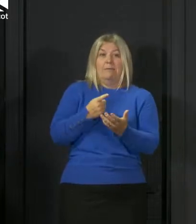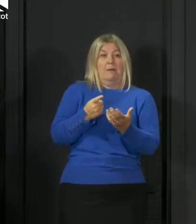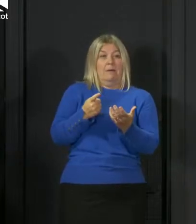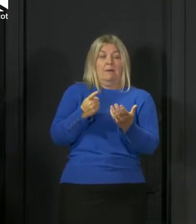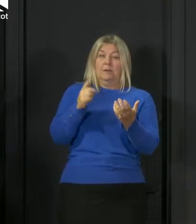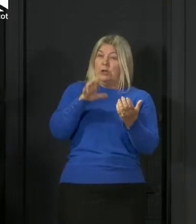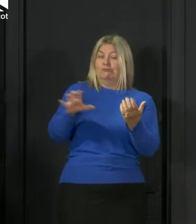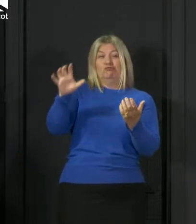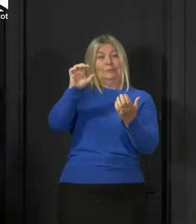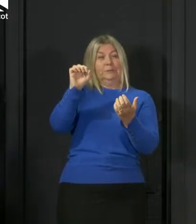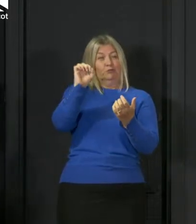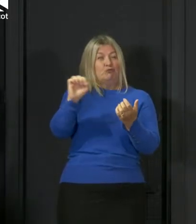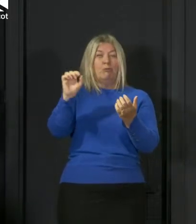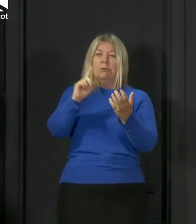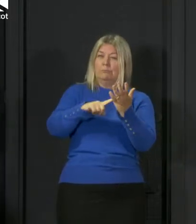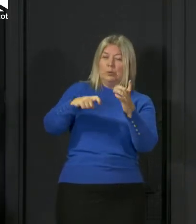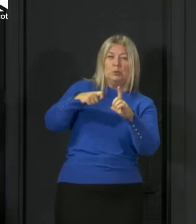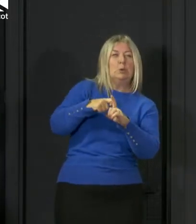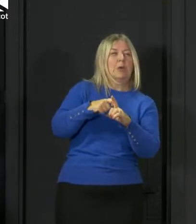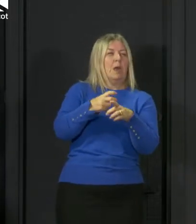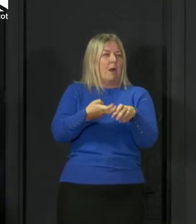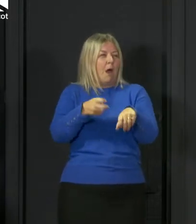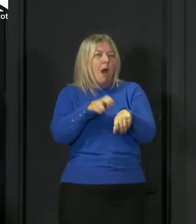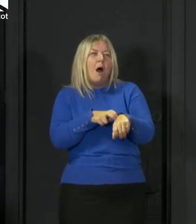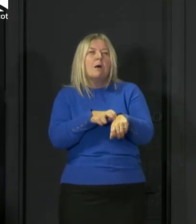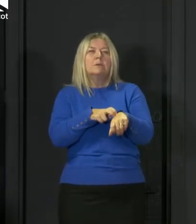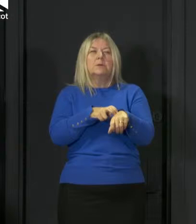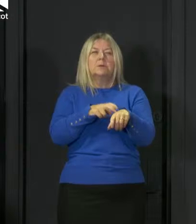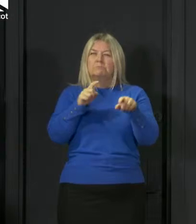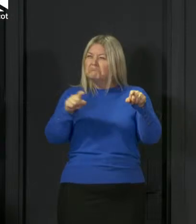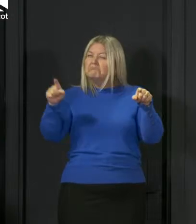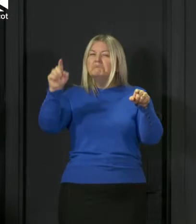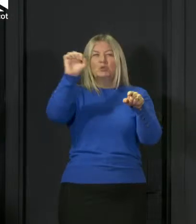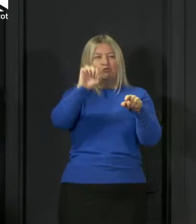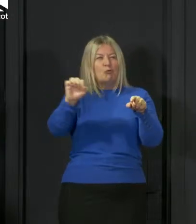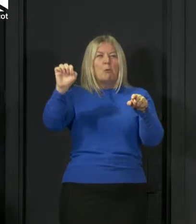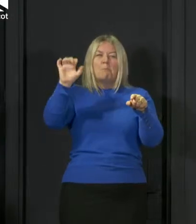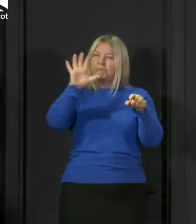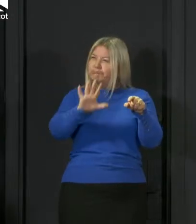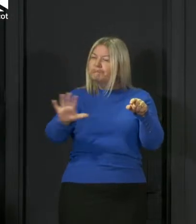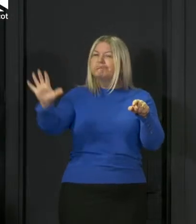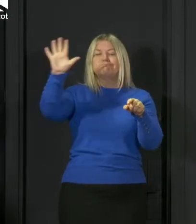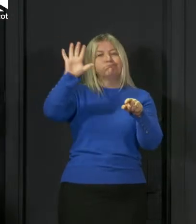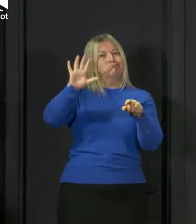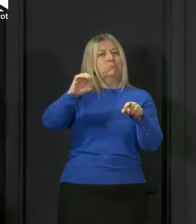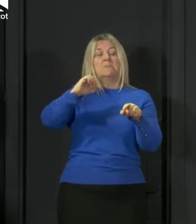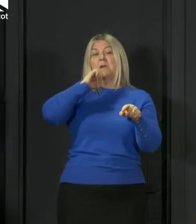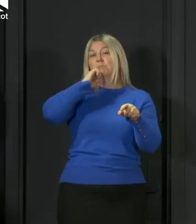right across the UK, Republic of Ireland and across Europe COVID is on the rise again.